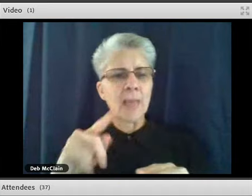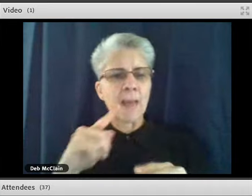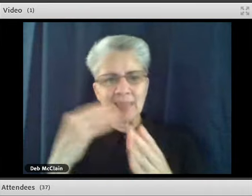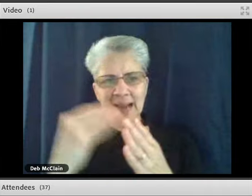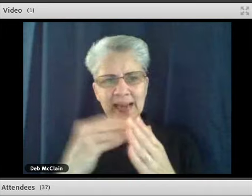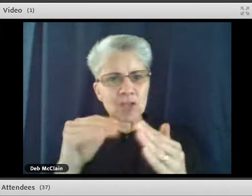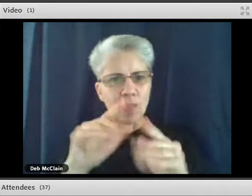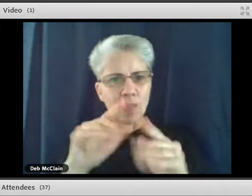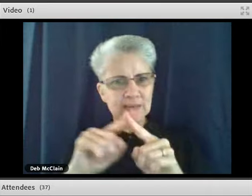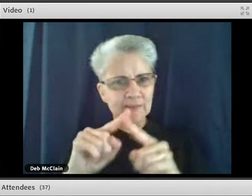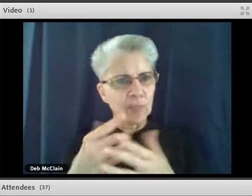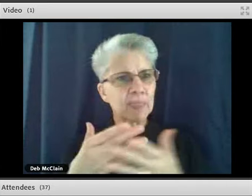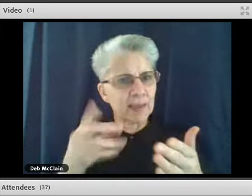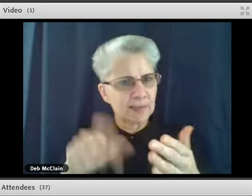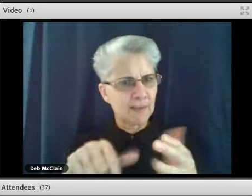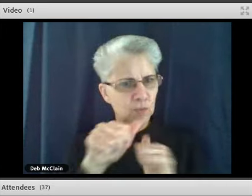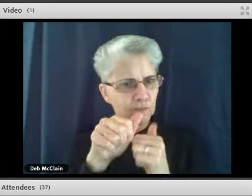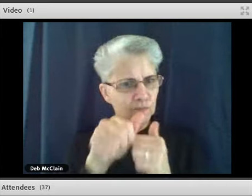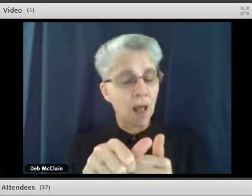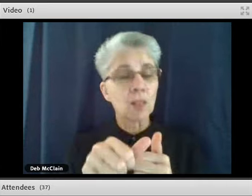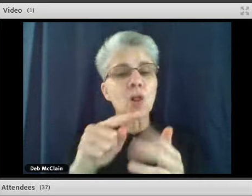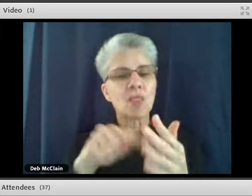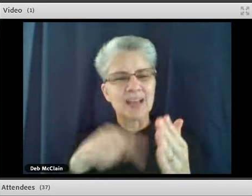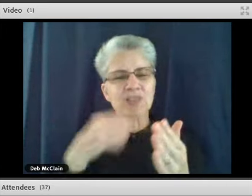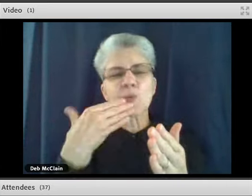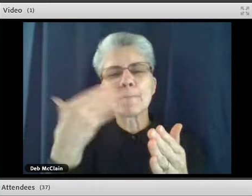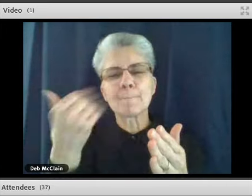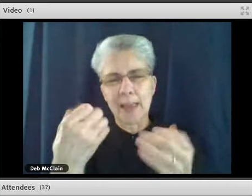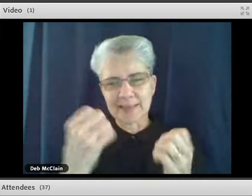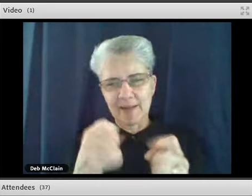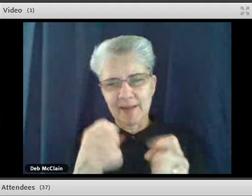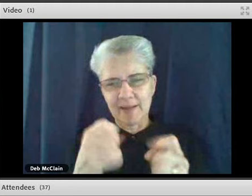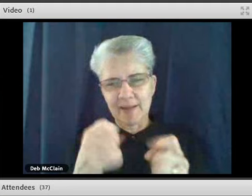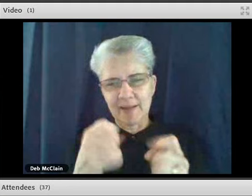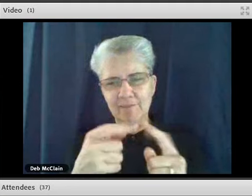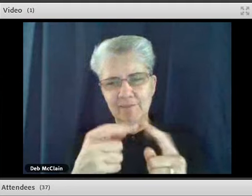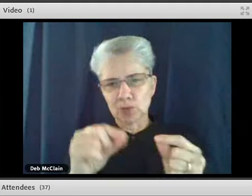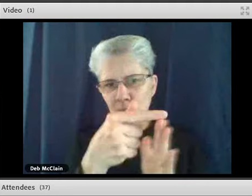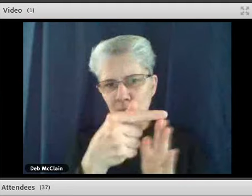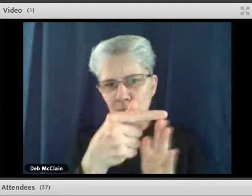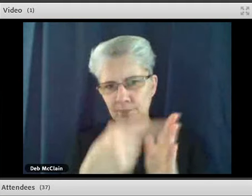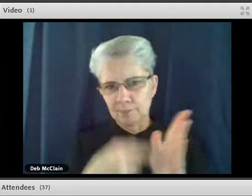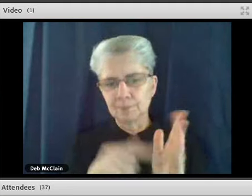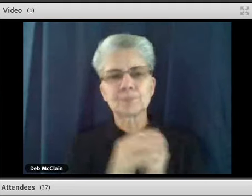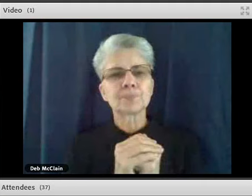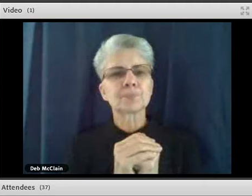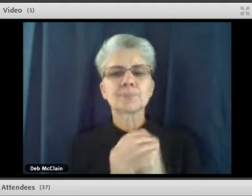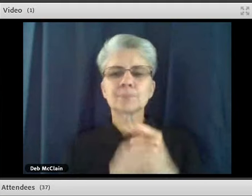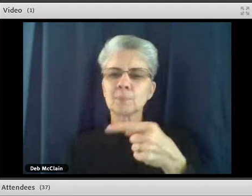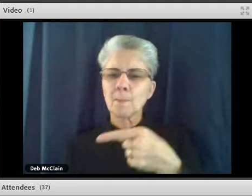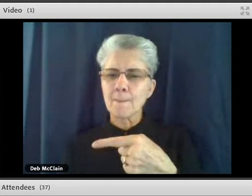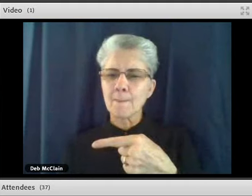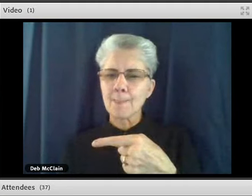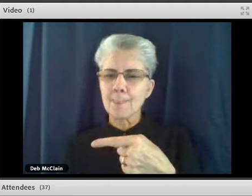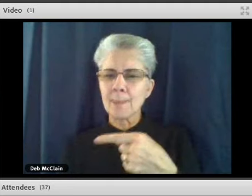demand a VPAT that lists all these different things. Those are your best -- best efforts that you can do.